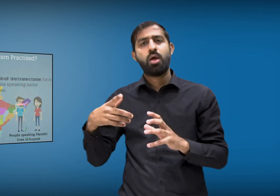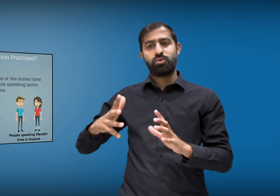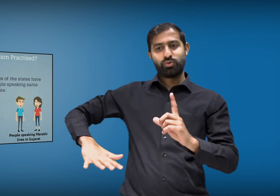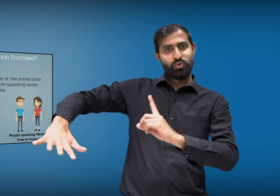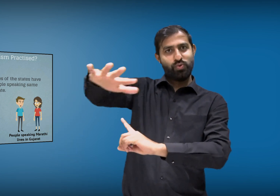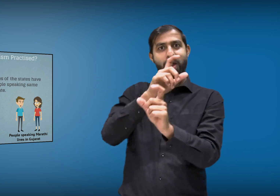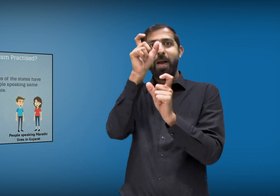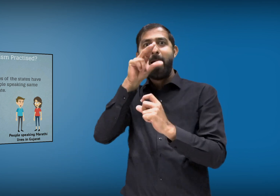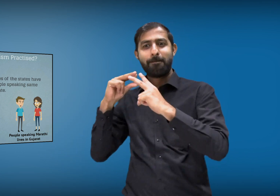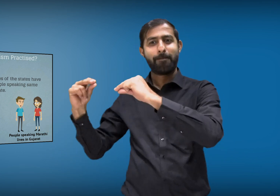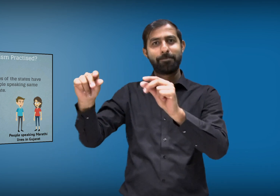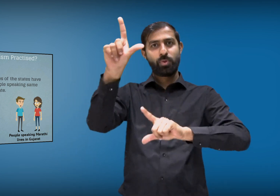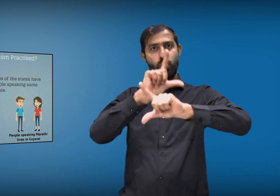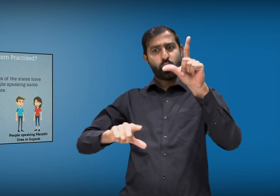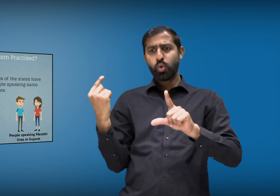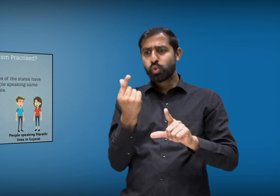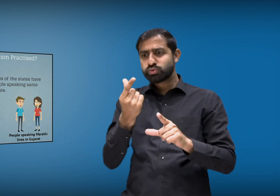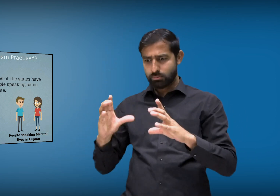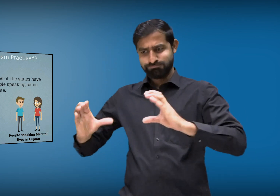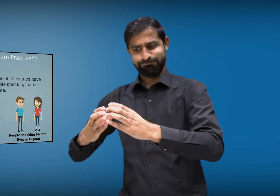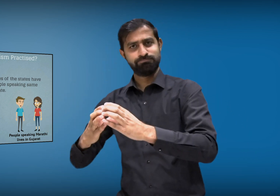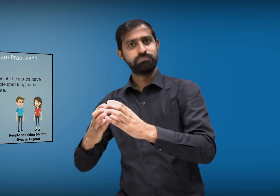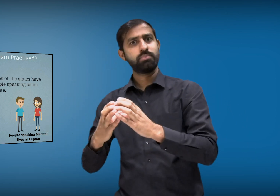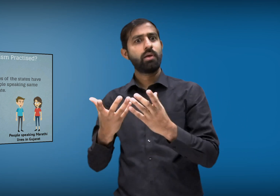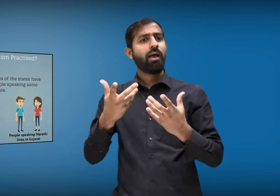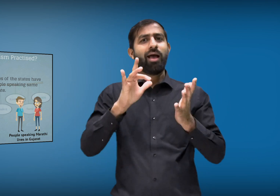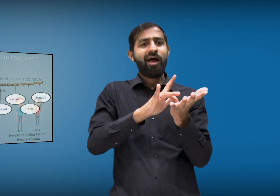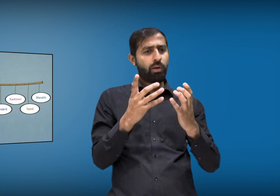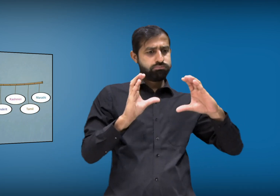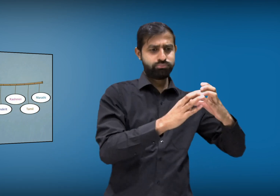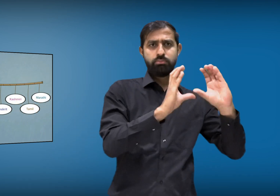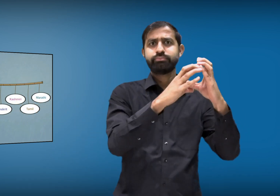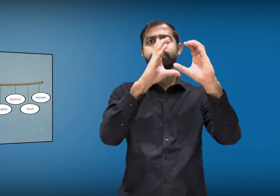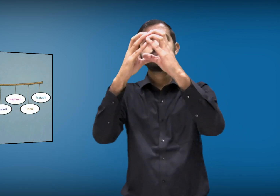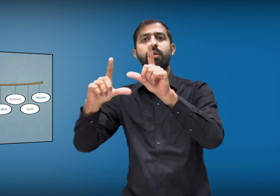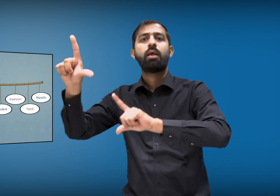subdivided into states depending on the regional language of the local area, the